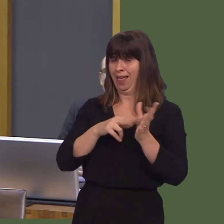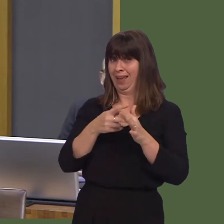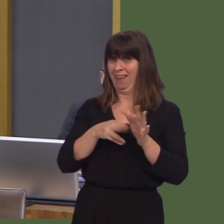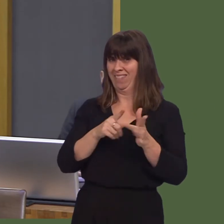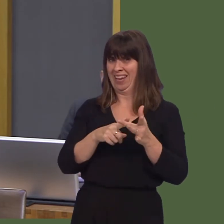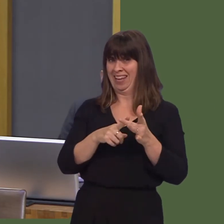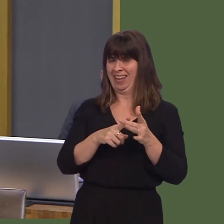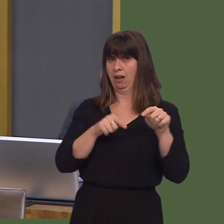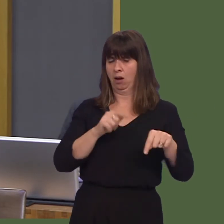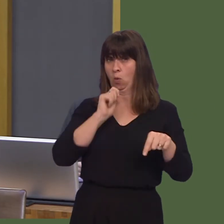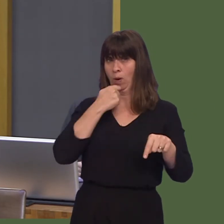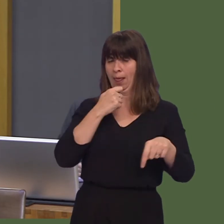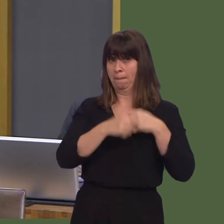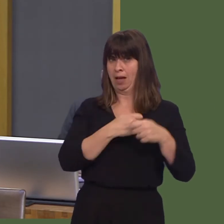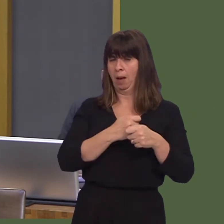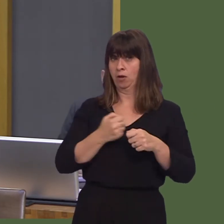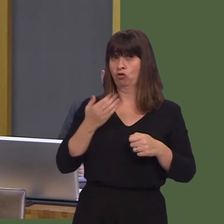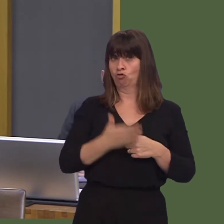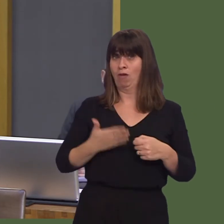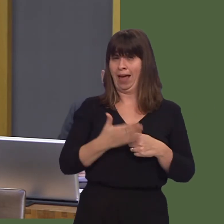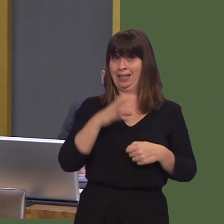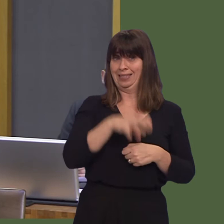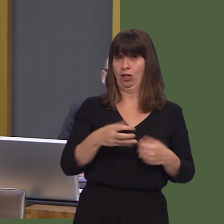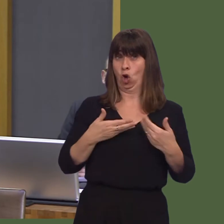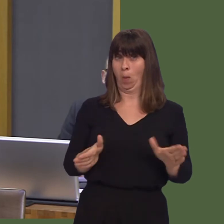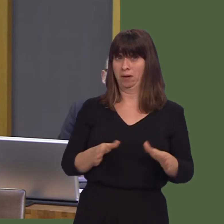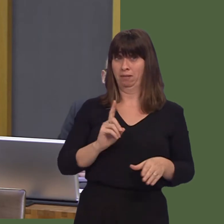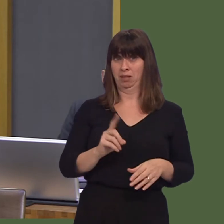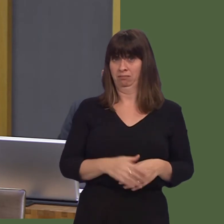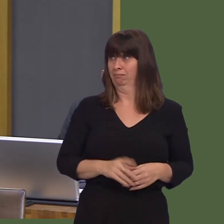year that were a priority to be reopenedówithout a bridge, thereíll be no station.